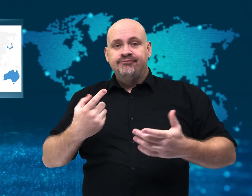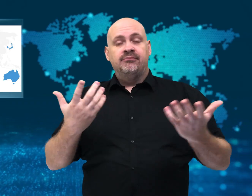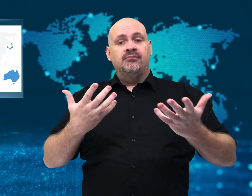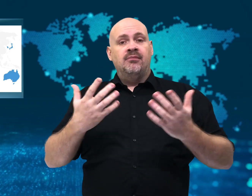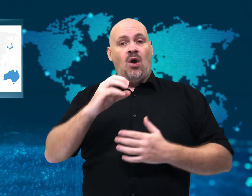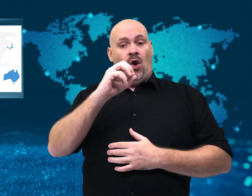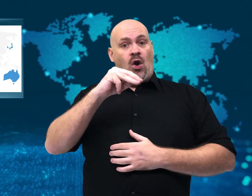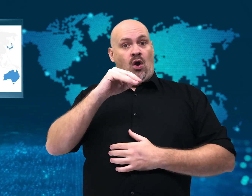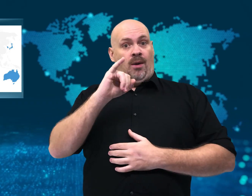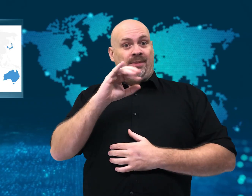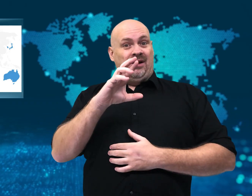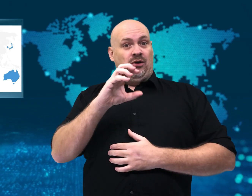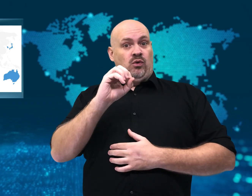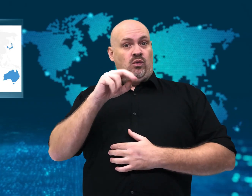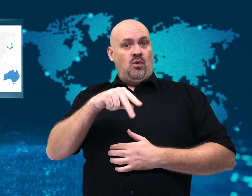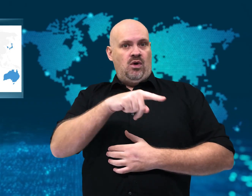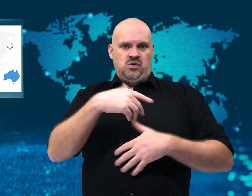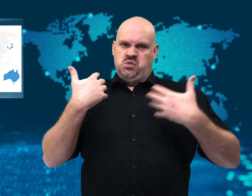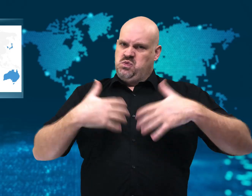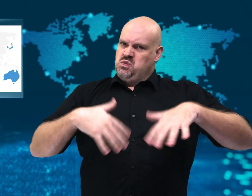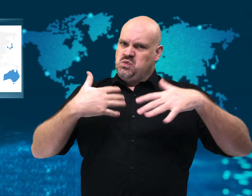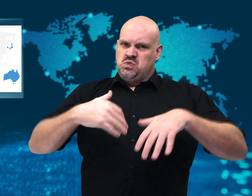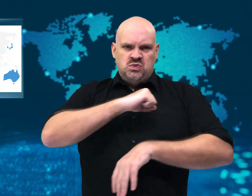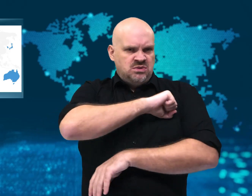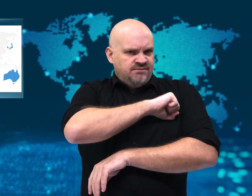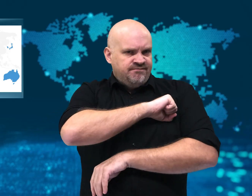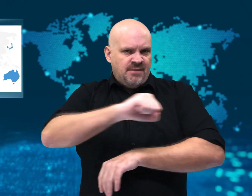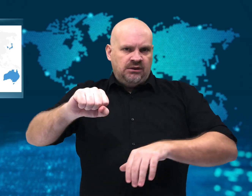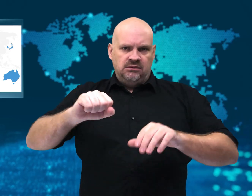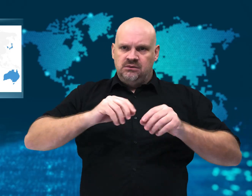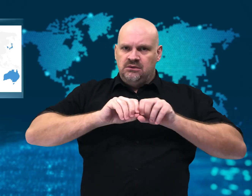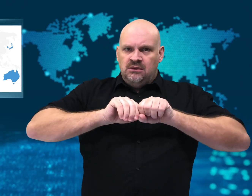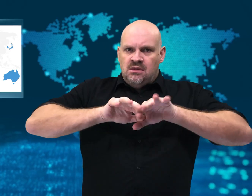Omicron is highly transmissible,